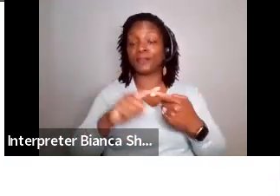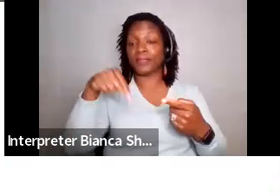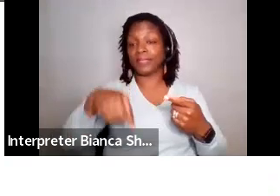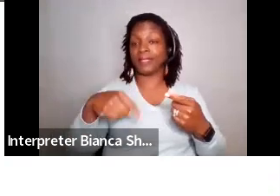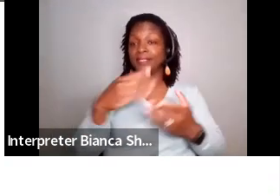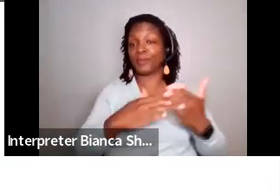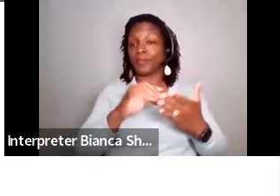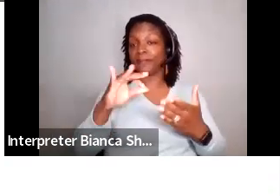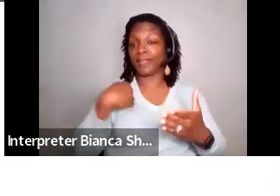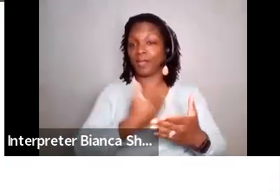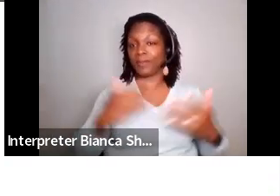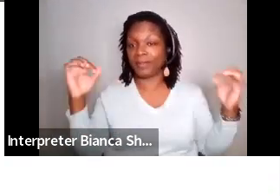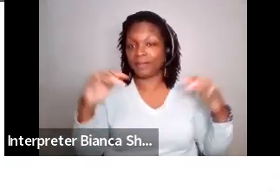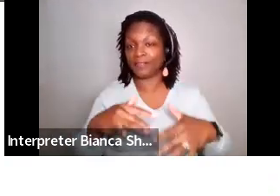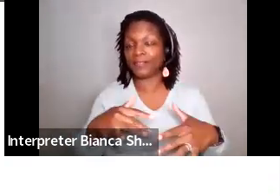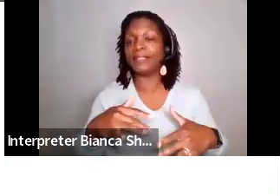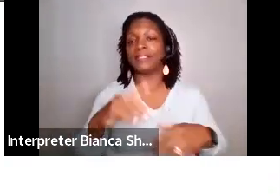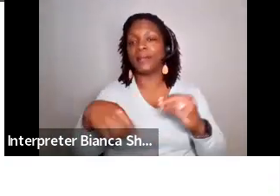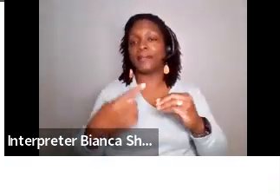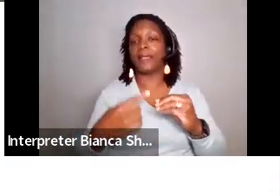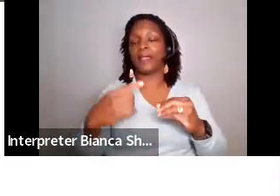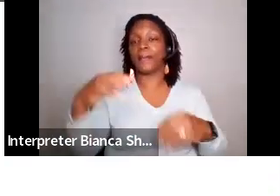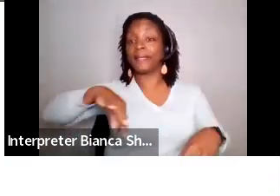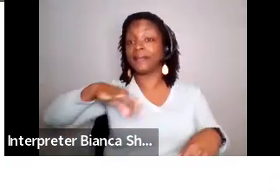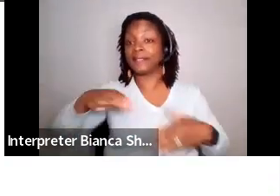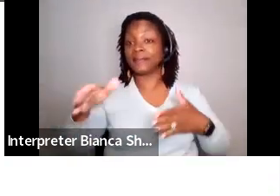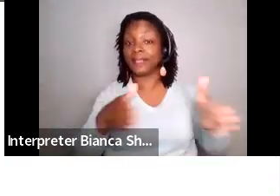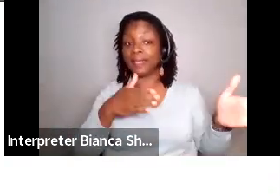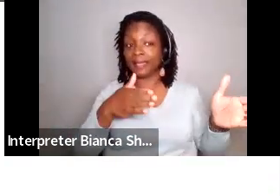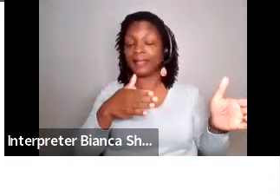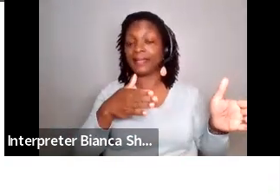This session is on benefits, planning specifically called work.